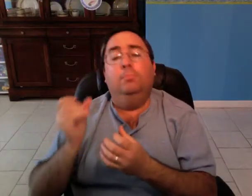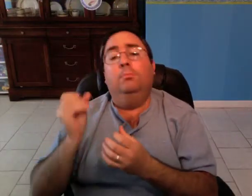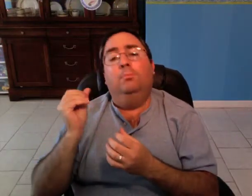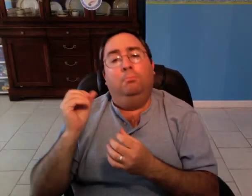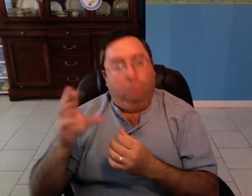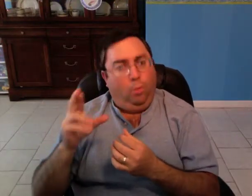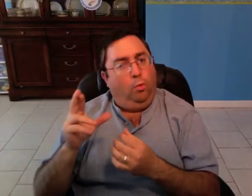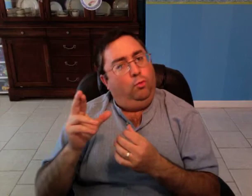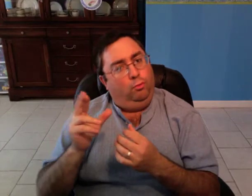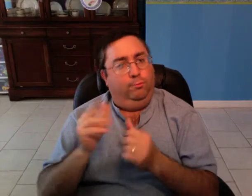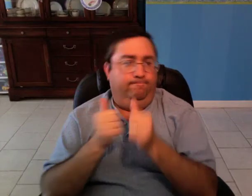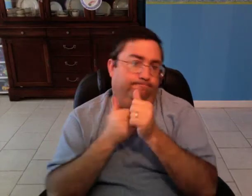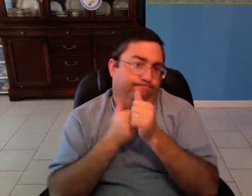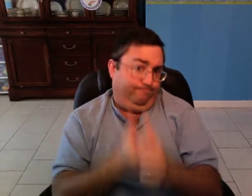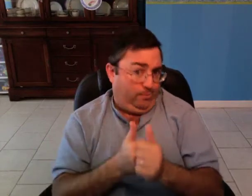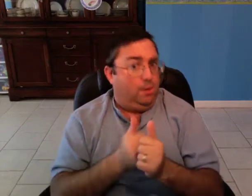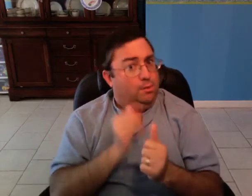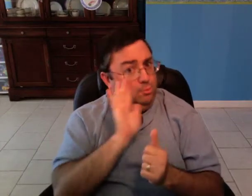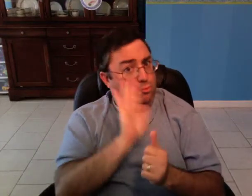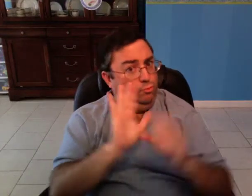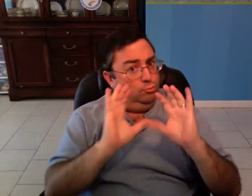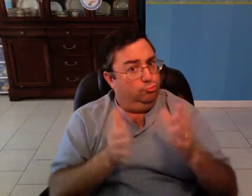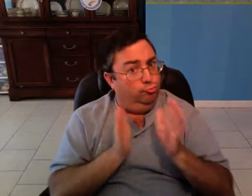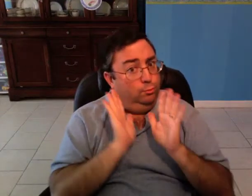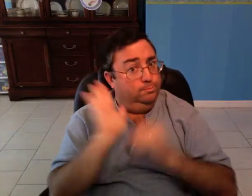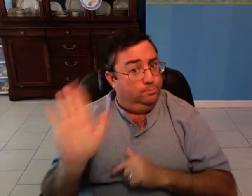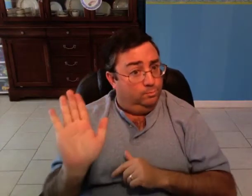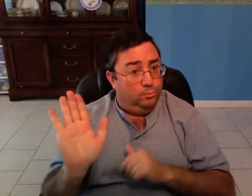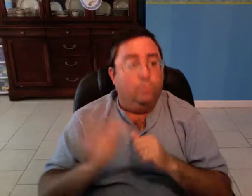or follow the group's ways.